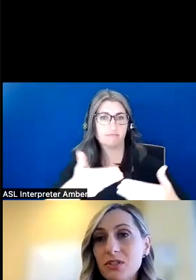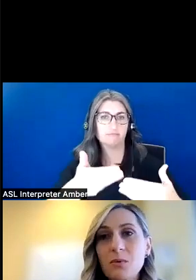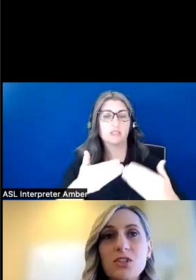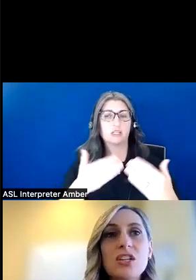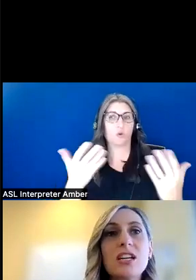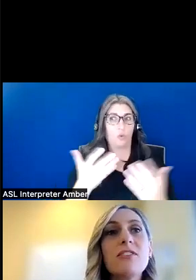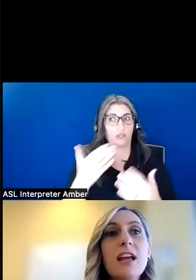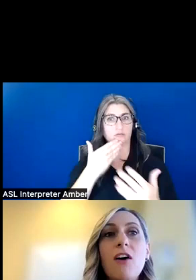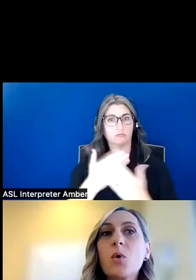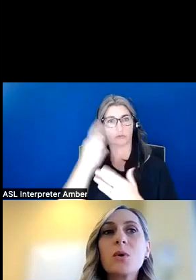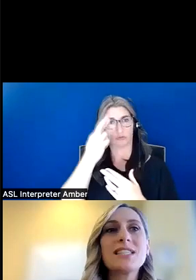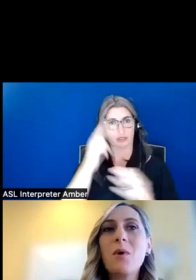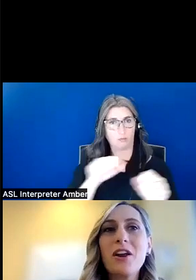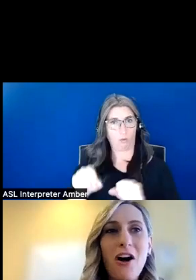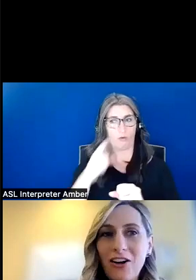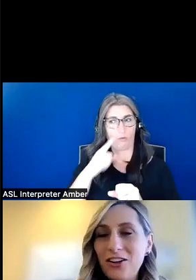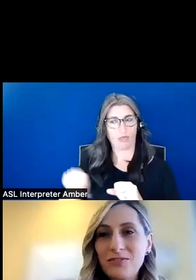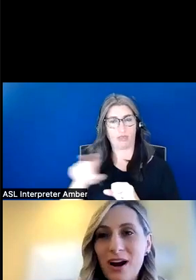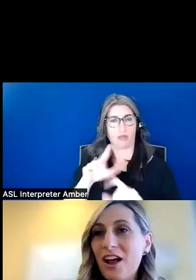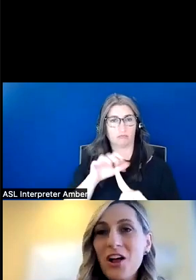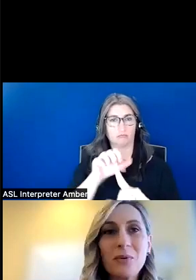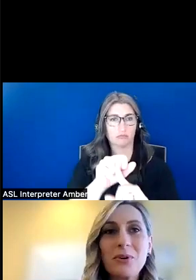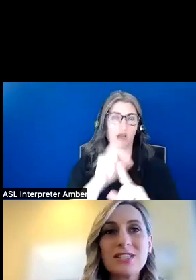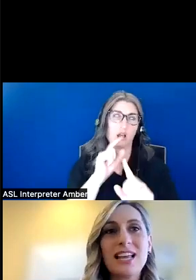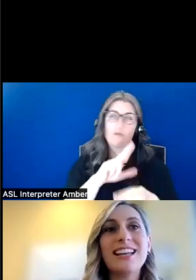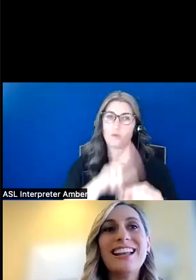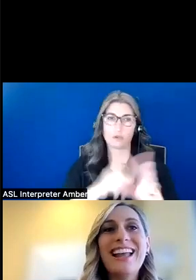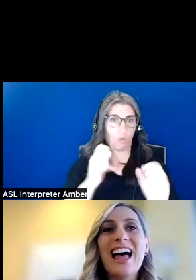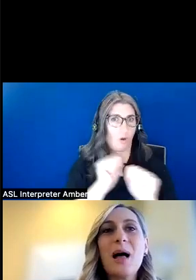to achieve. Of course, they want all, right?—100 percent.